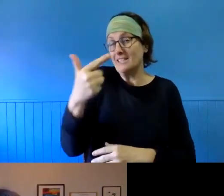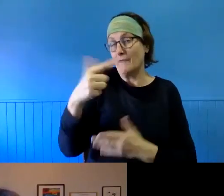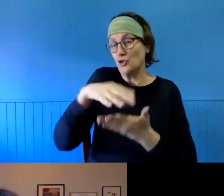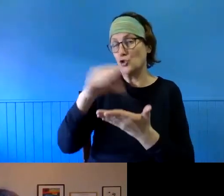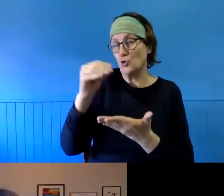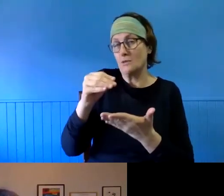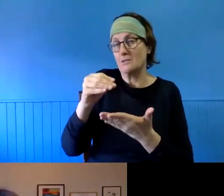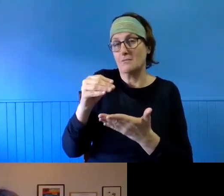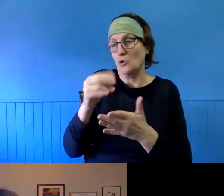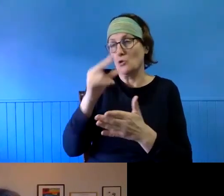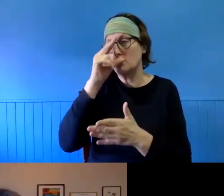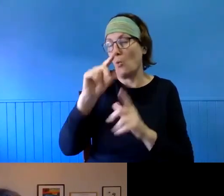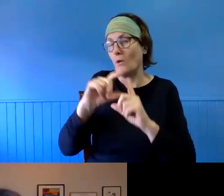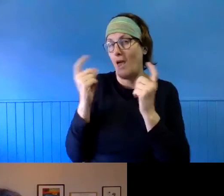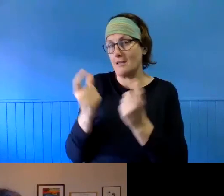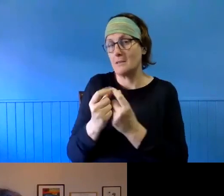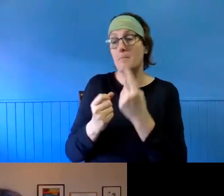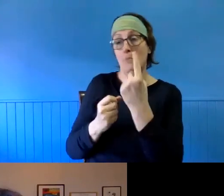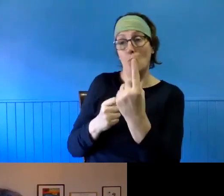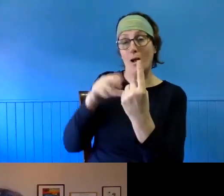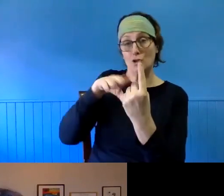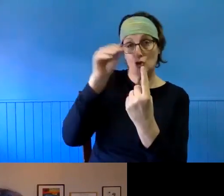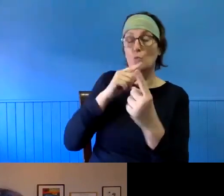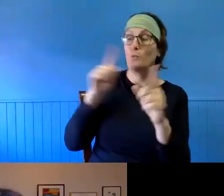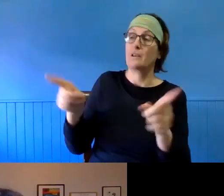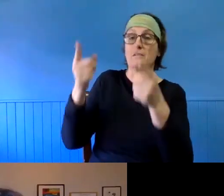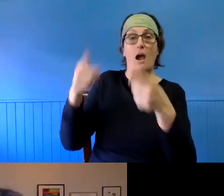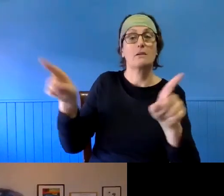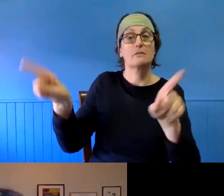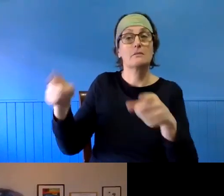it's not huge, but I have one student who actually conducts and